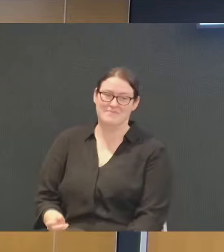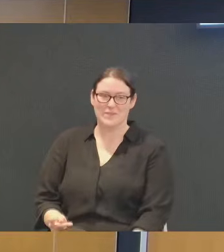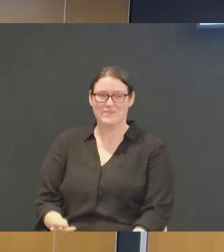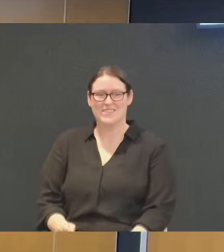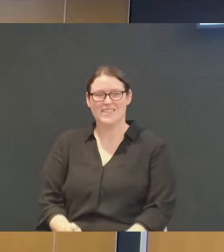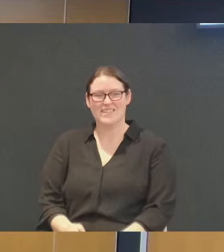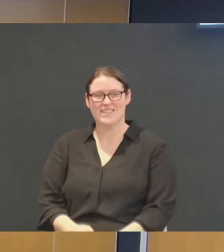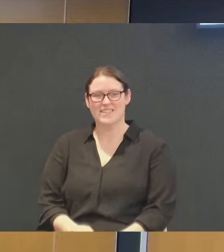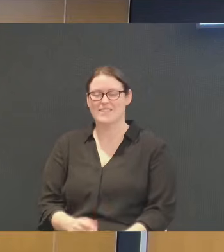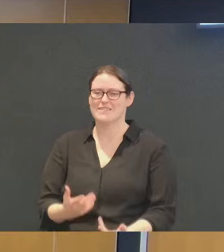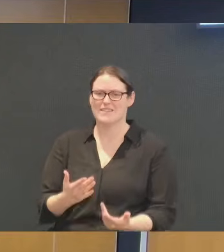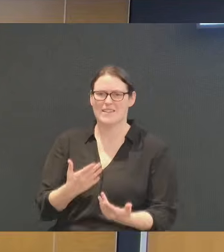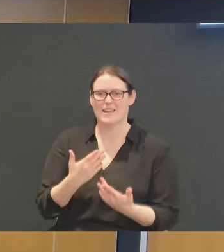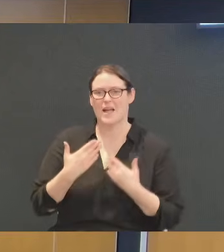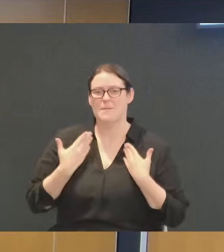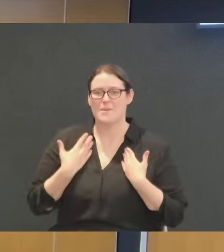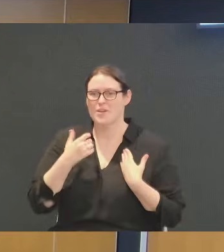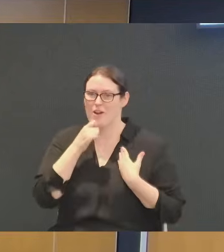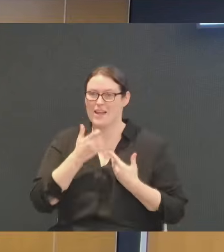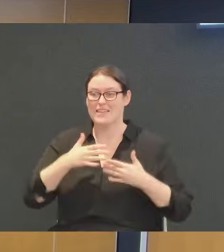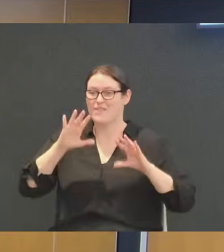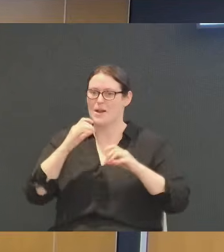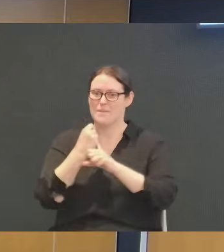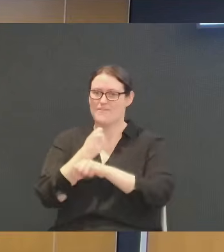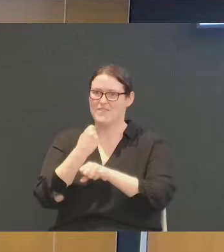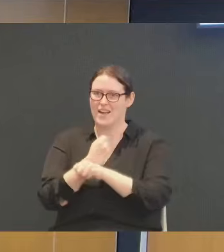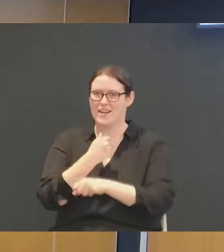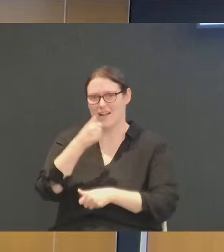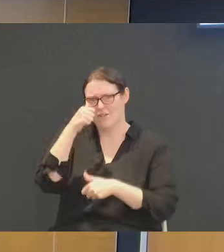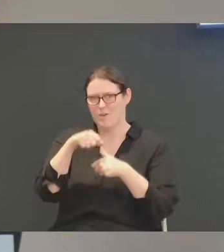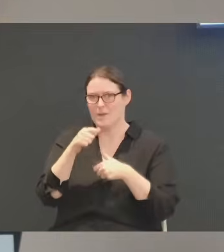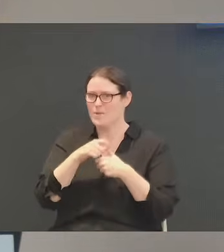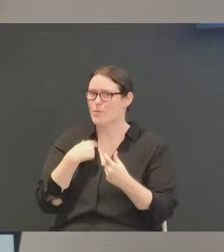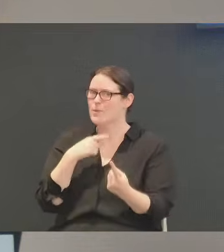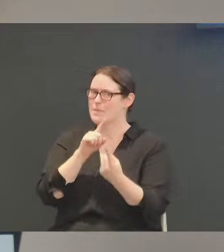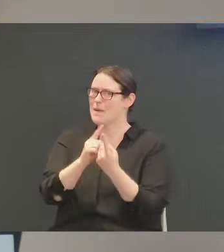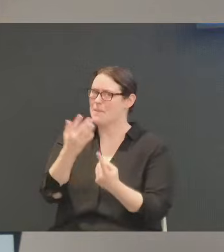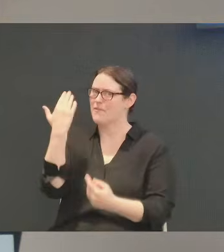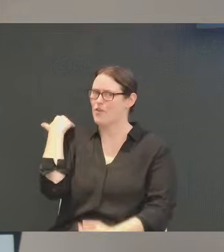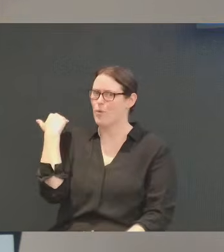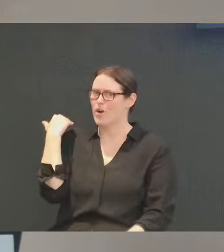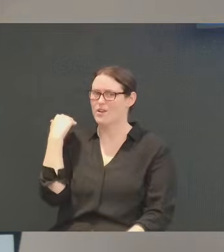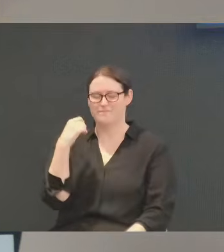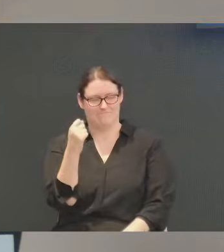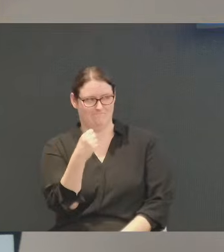And I'm glad you're not giving up the fight. I remember when we met and so, uh, as you say,